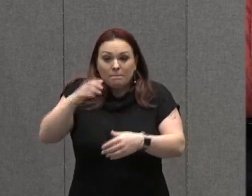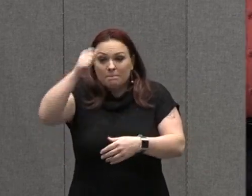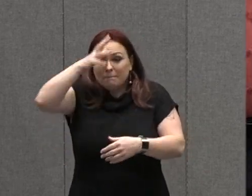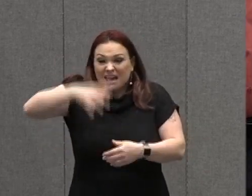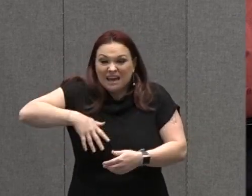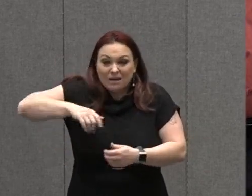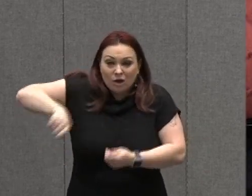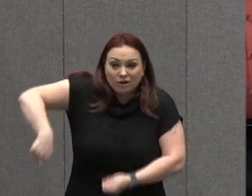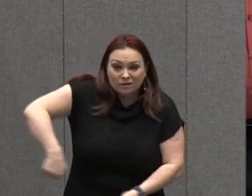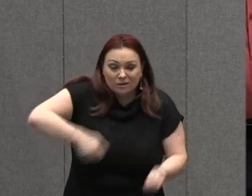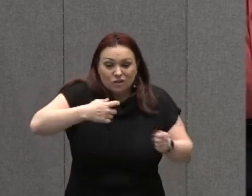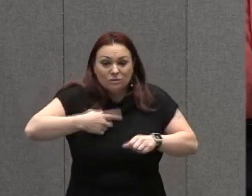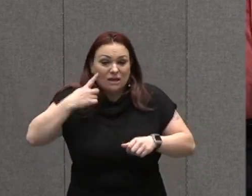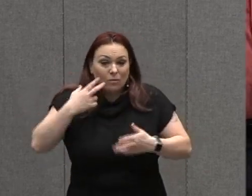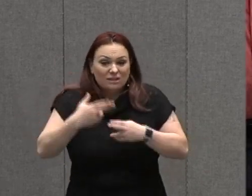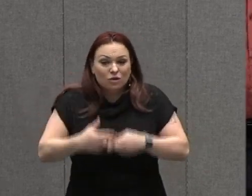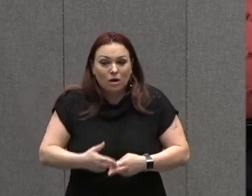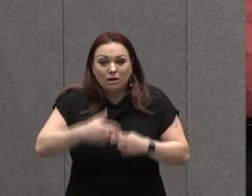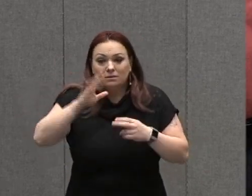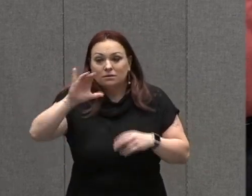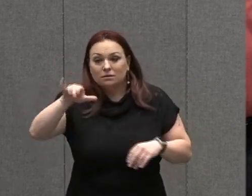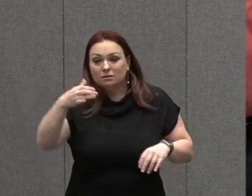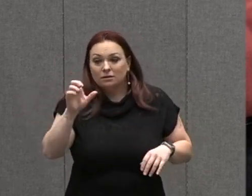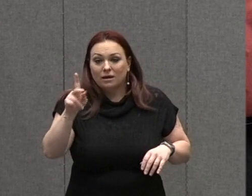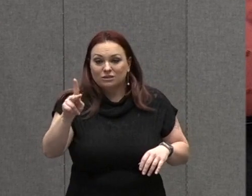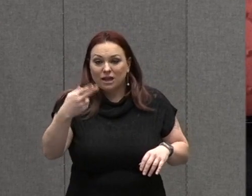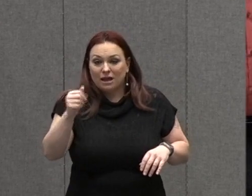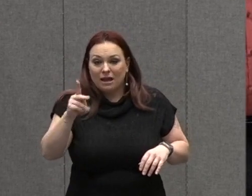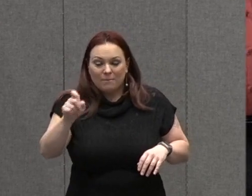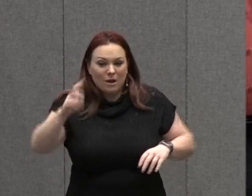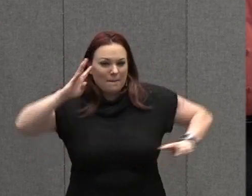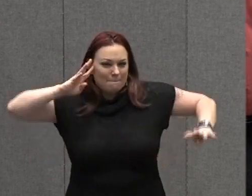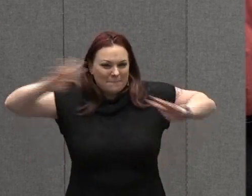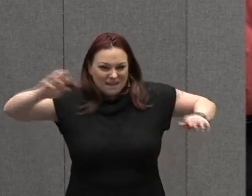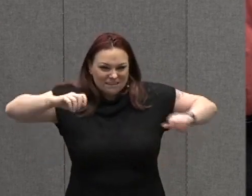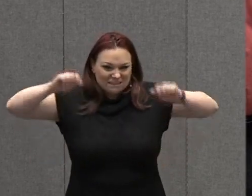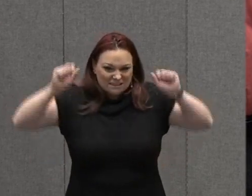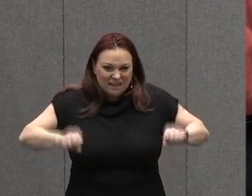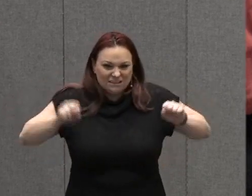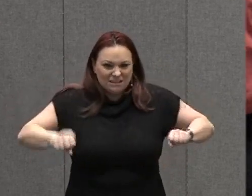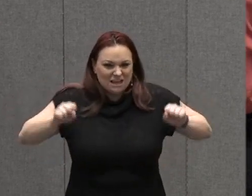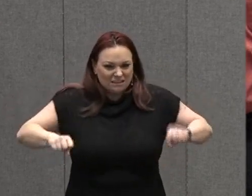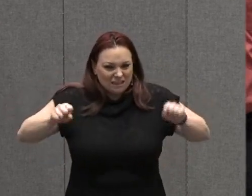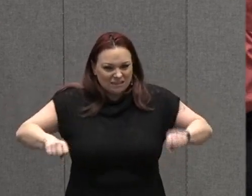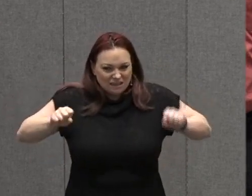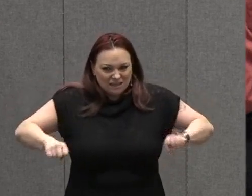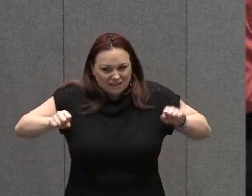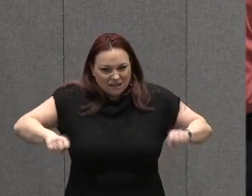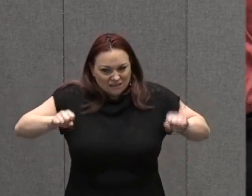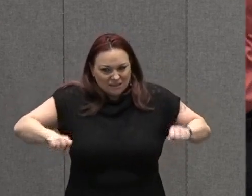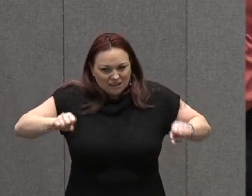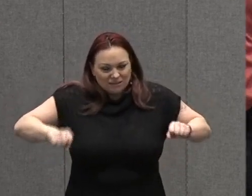They are using a jackhammer, and makes a loud banging sound dak-dak-dak-dak-dak Yes it's very loud.